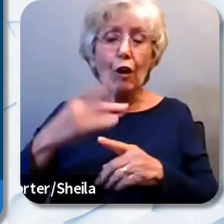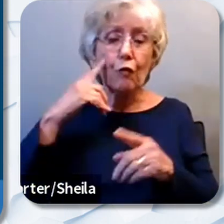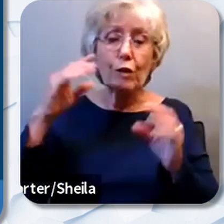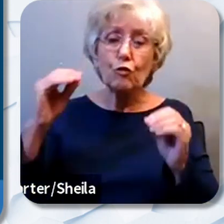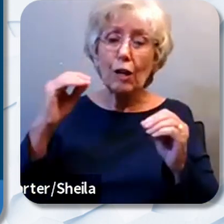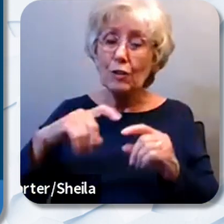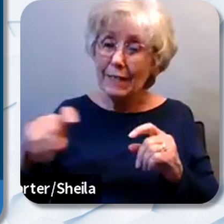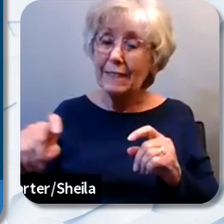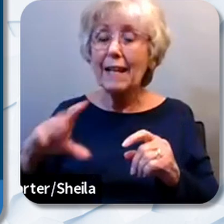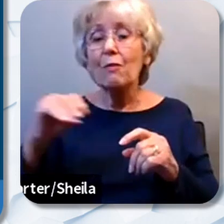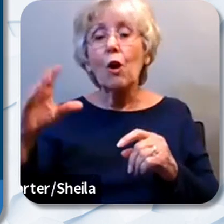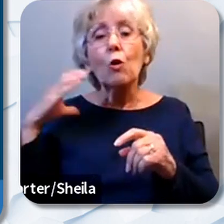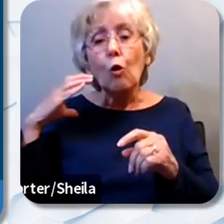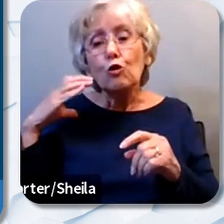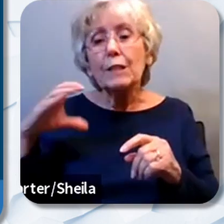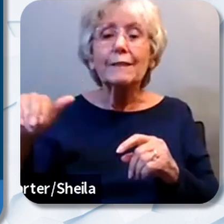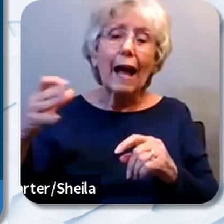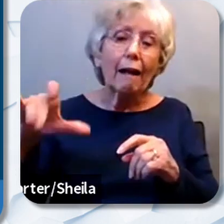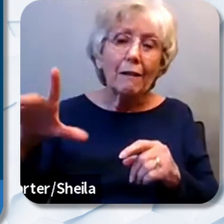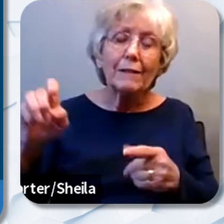the coaching cycles, the the integrated approach